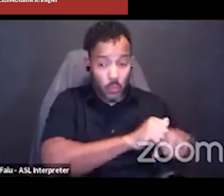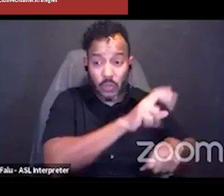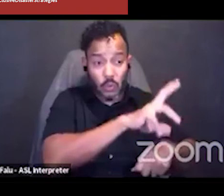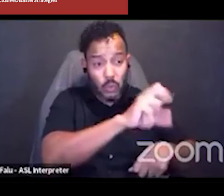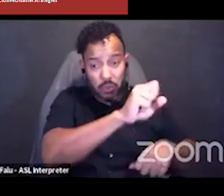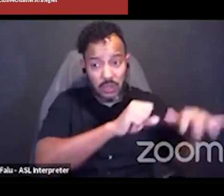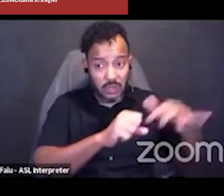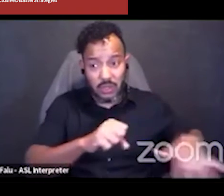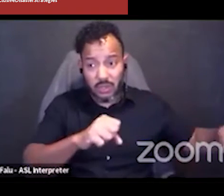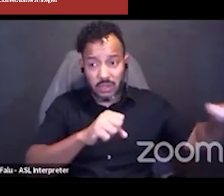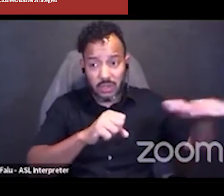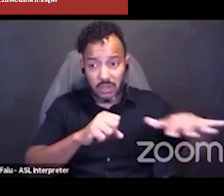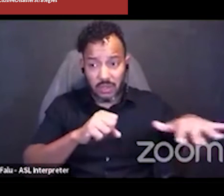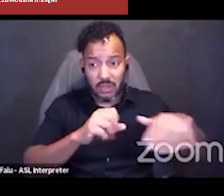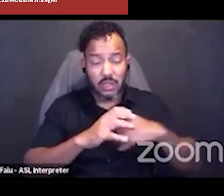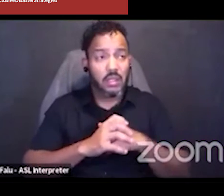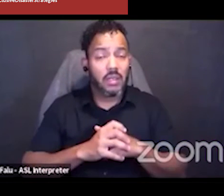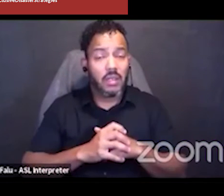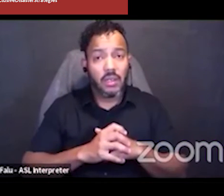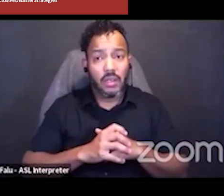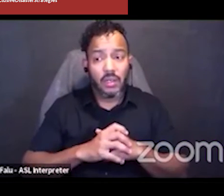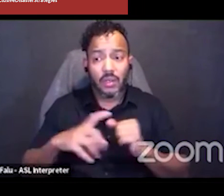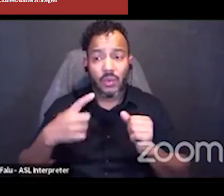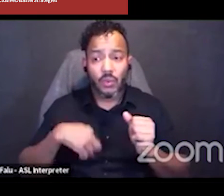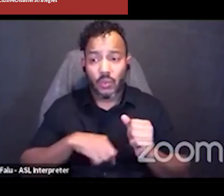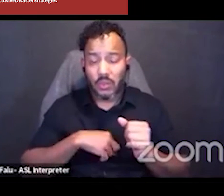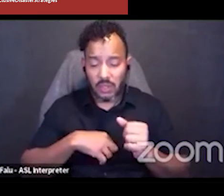they don't include us.